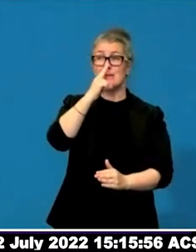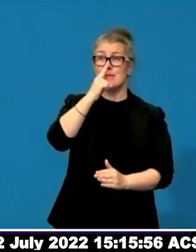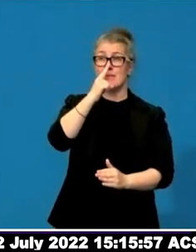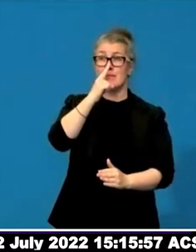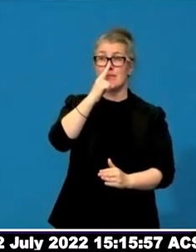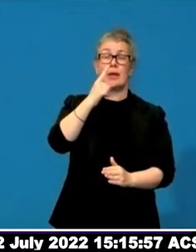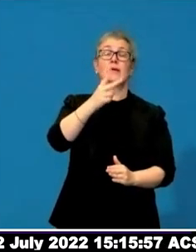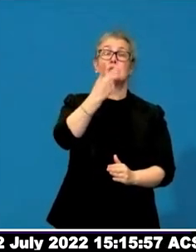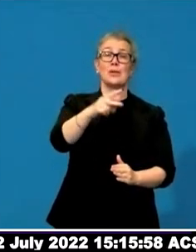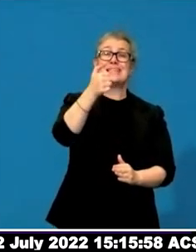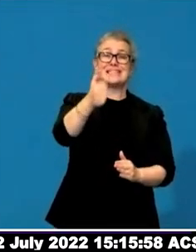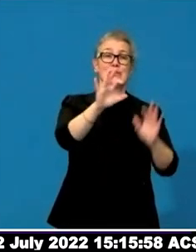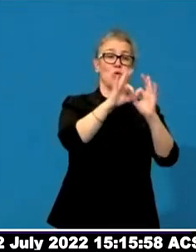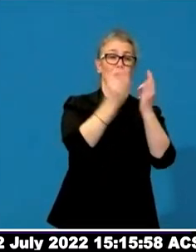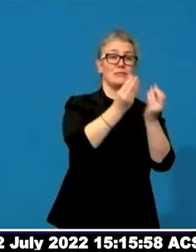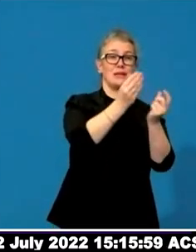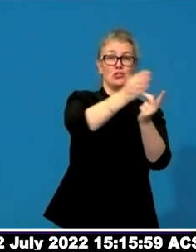with starting their own business in this sector.